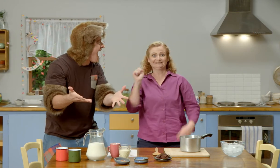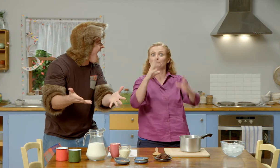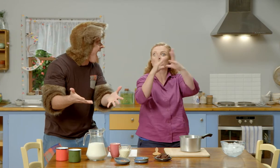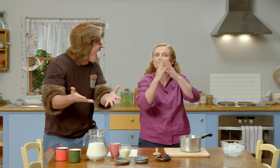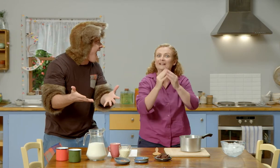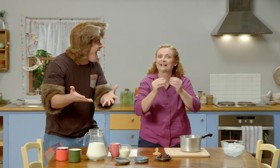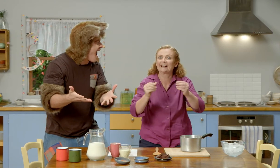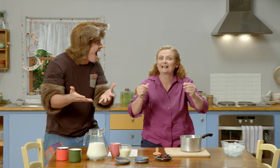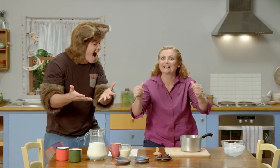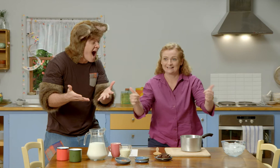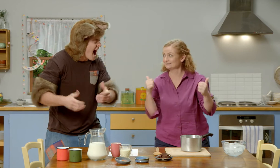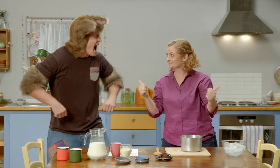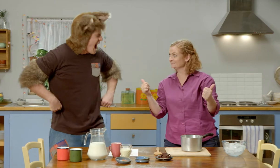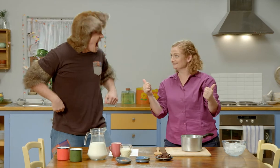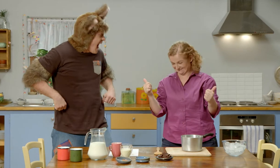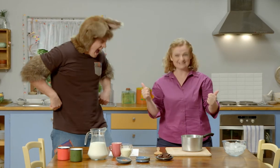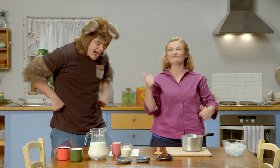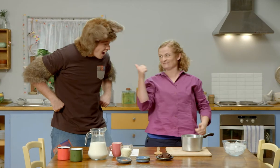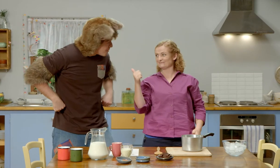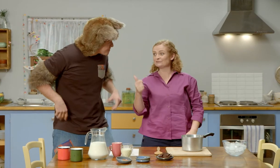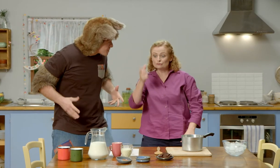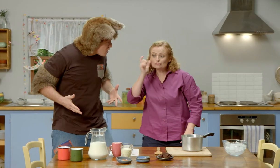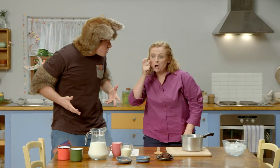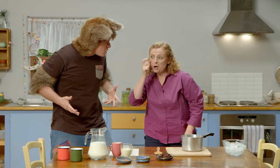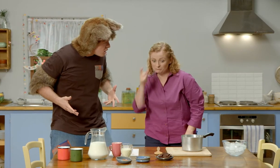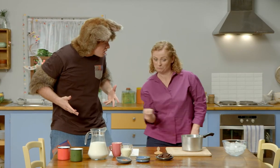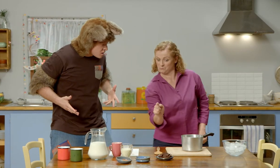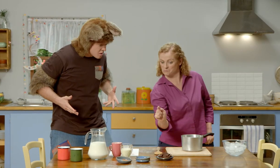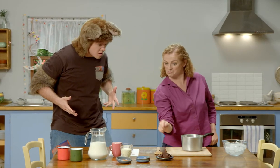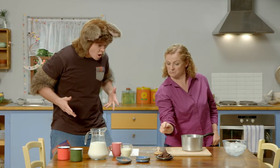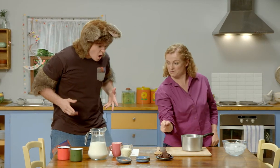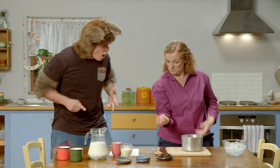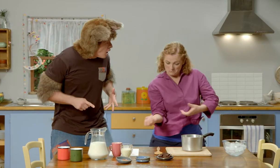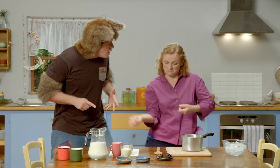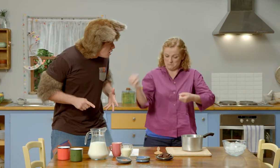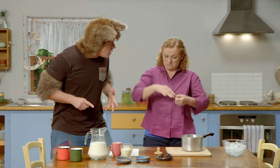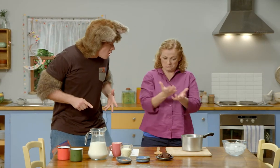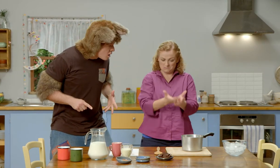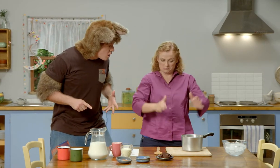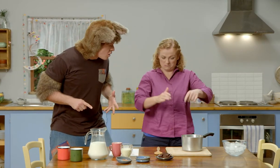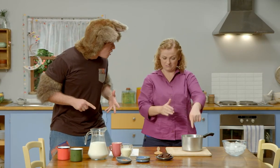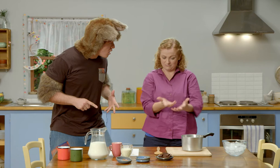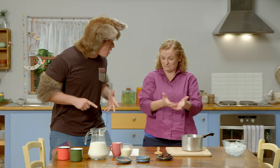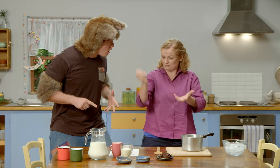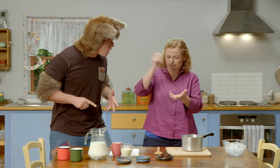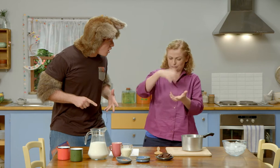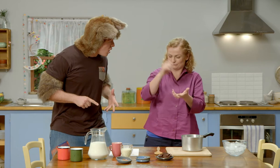That's right, it melts. This chocolate here, when we put it in our pan and heat it,